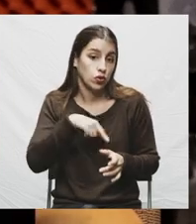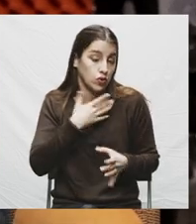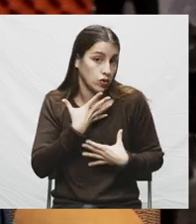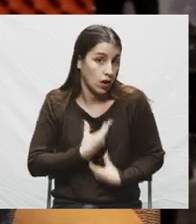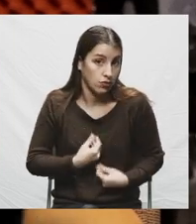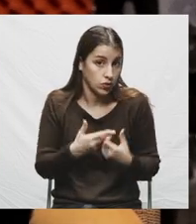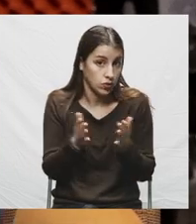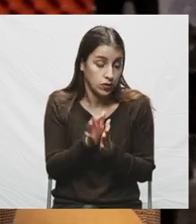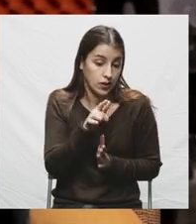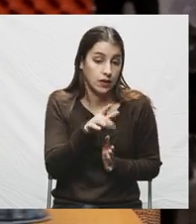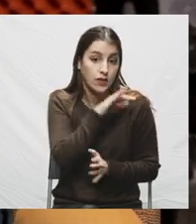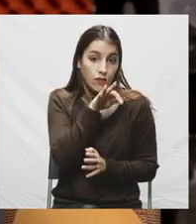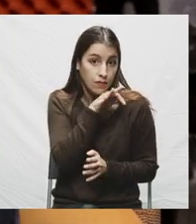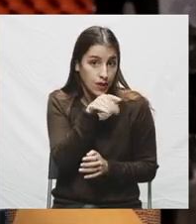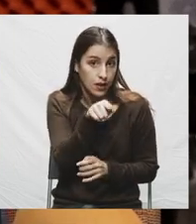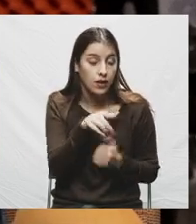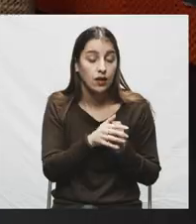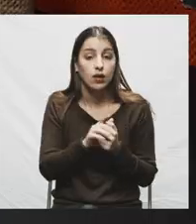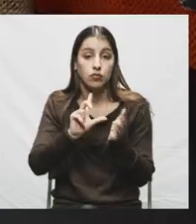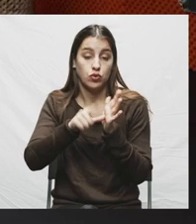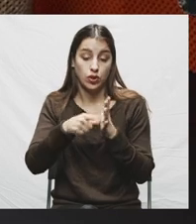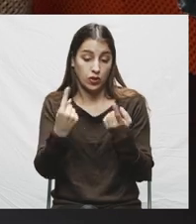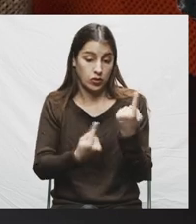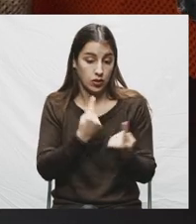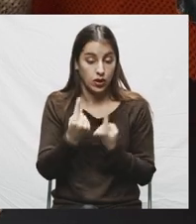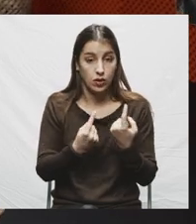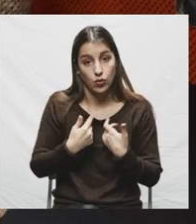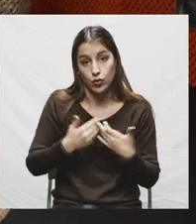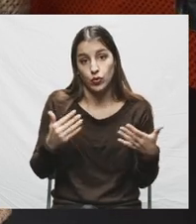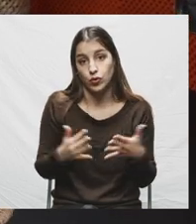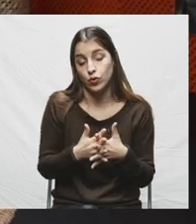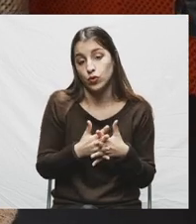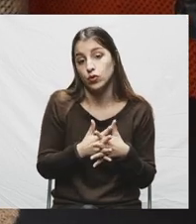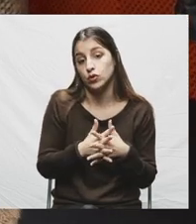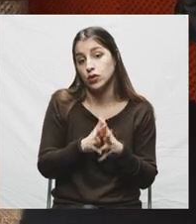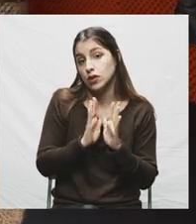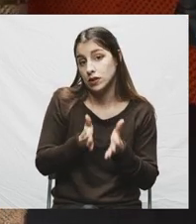thus, we were all there as a family. Then, in each one’s individual projects we wouldn’t cross that much,